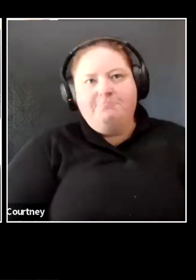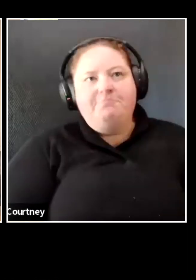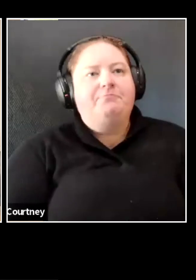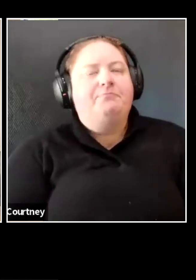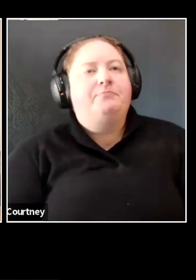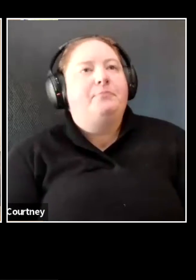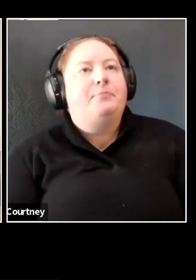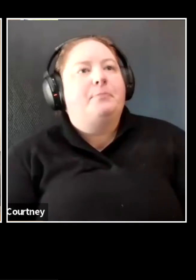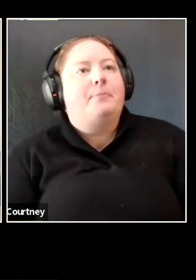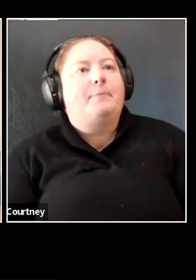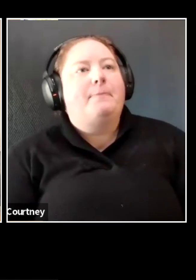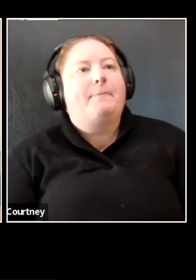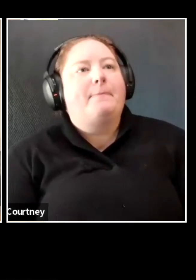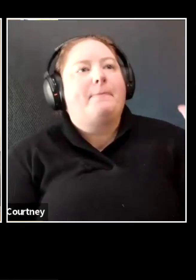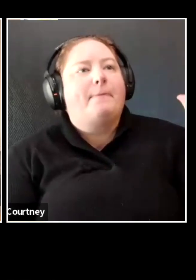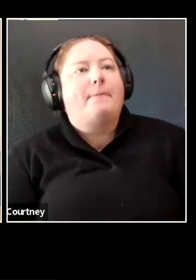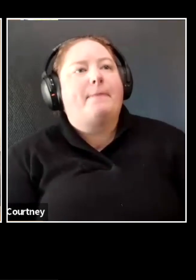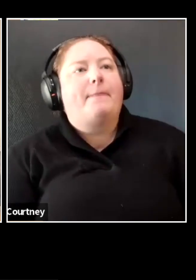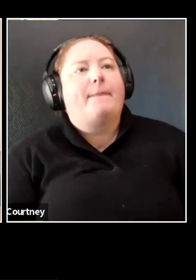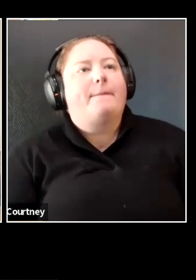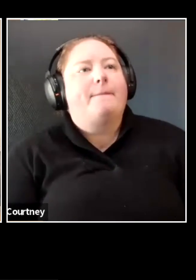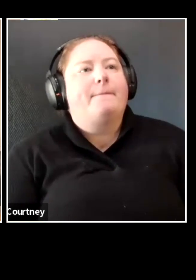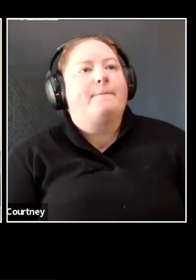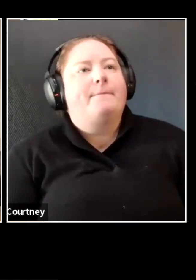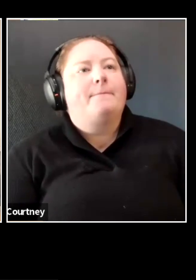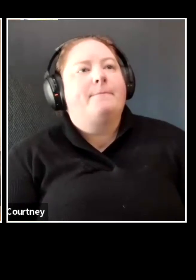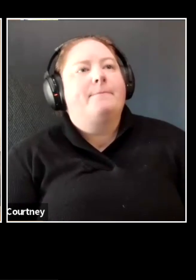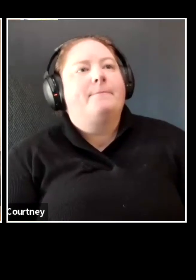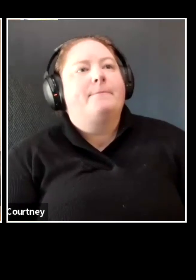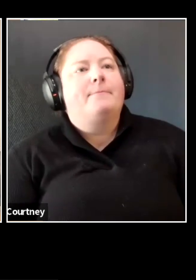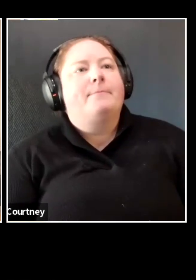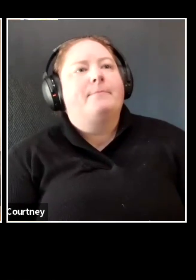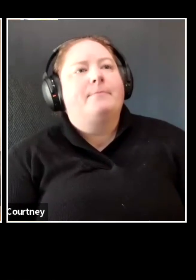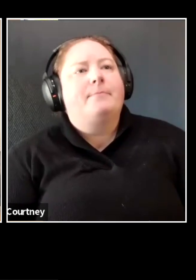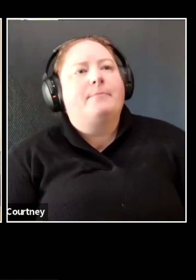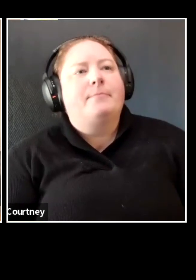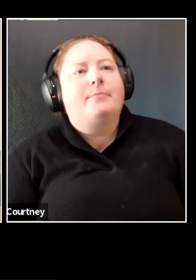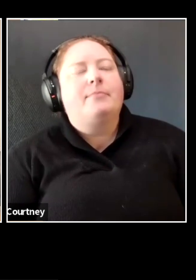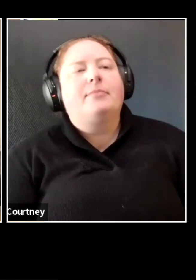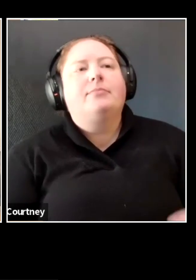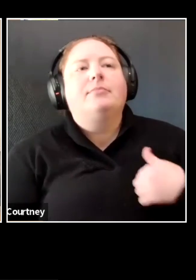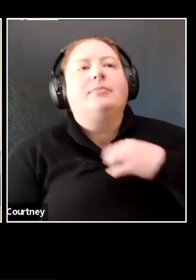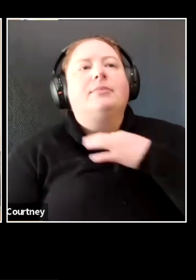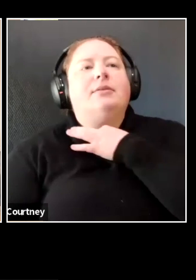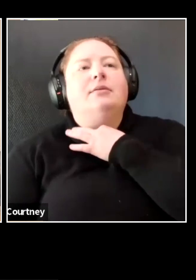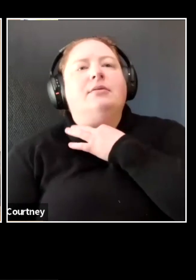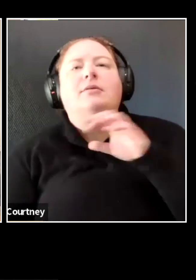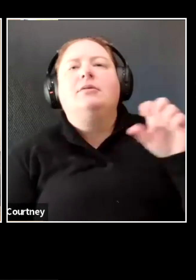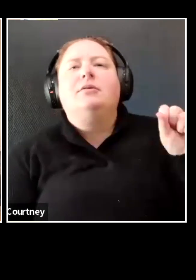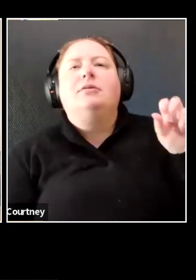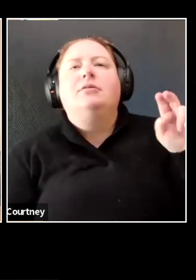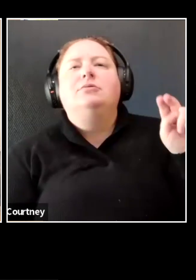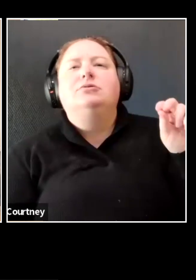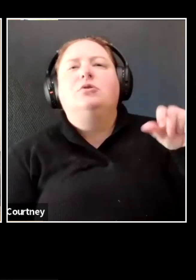I just curious the Snoqualmie Valley. You present it to like the city councils or the mayors or like